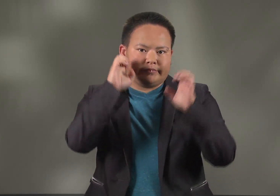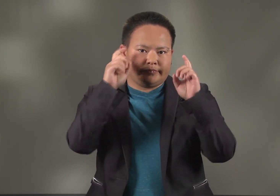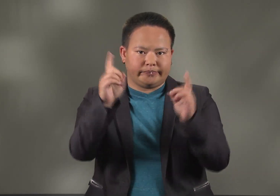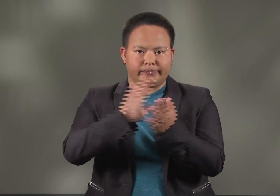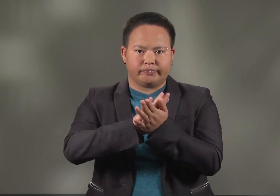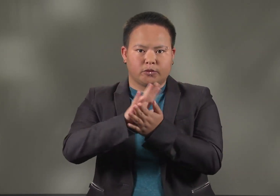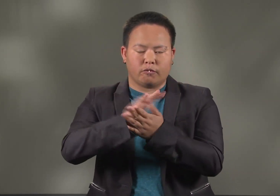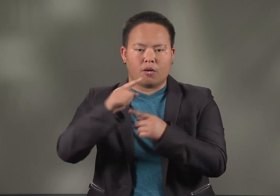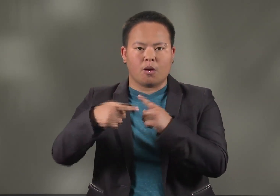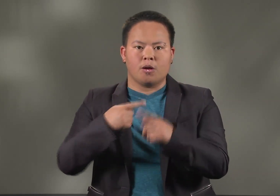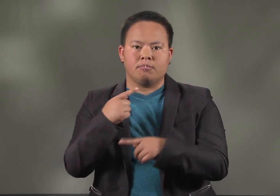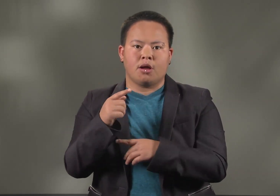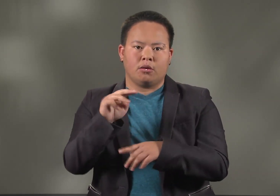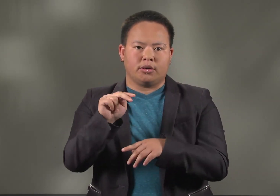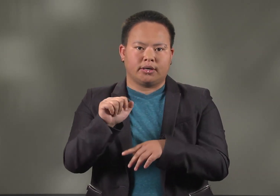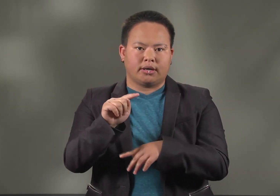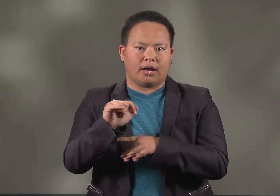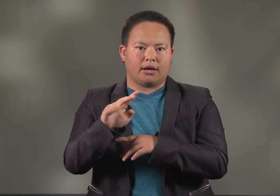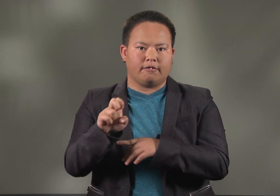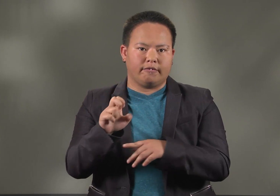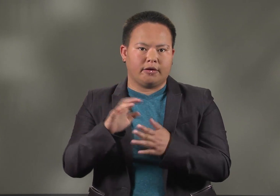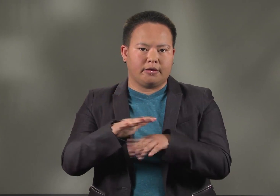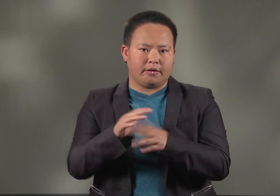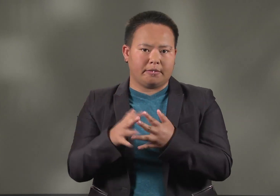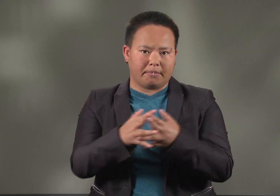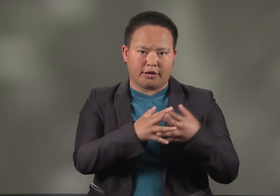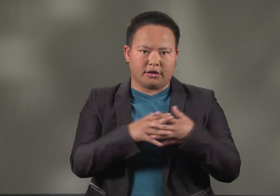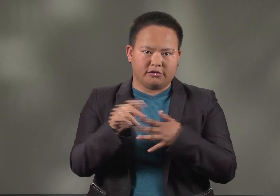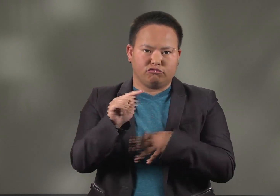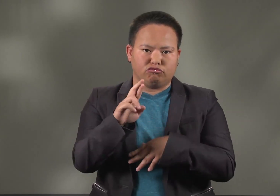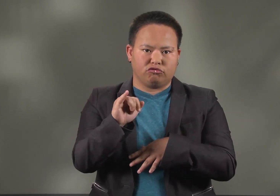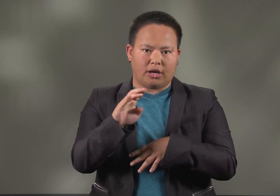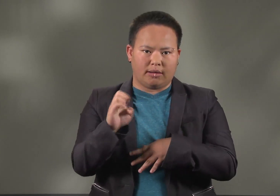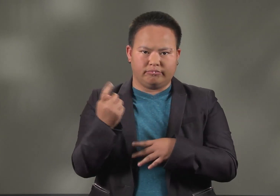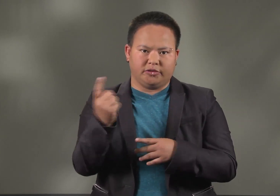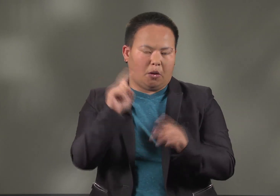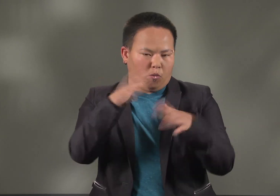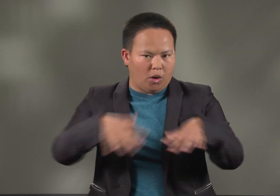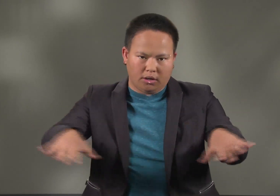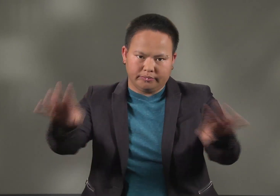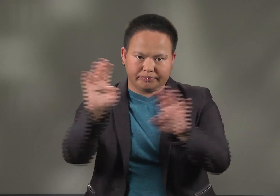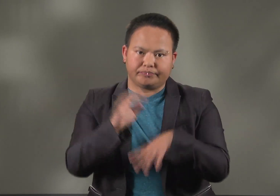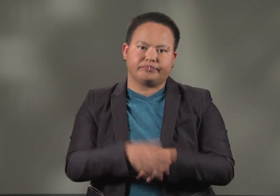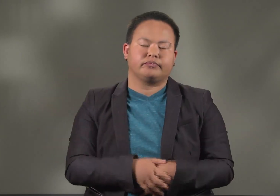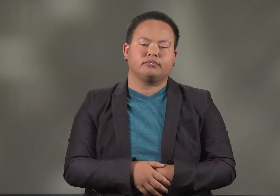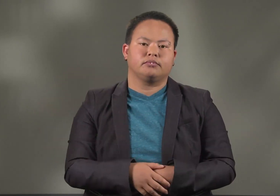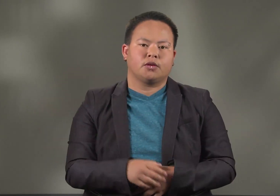we were watching an educational movie about a Native American tribe somewhere.